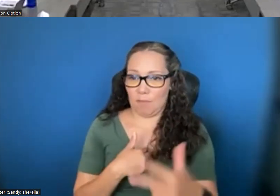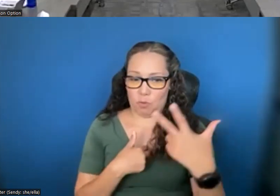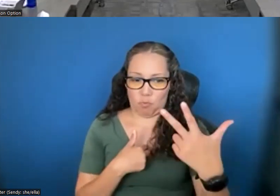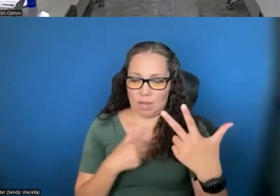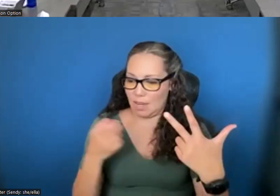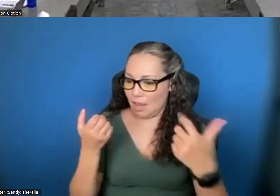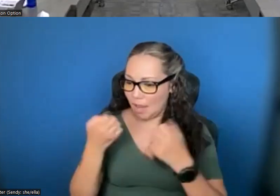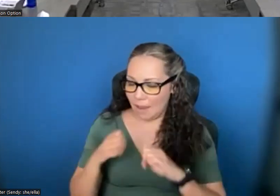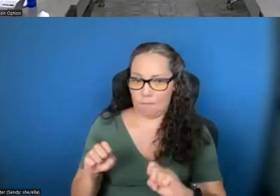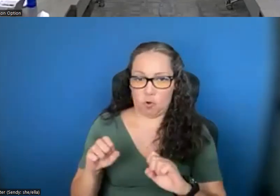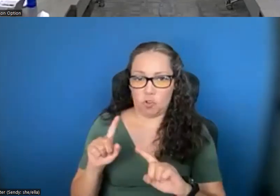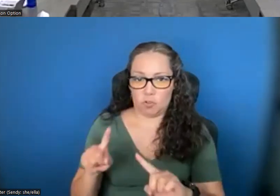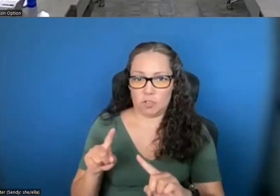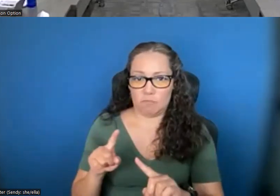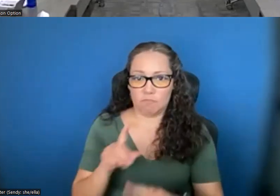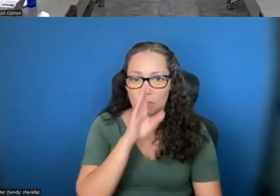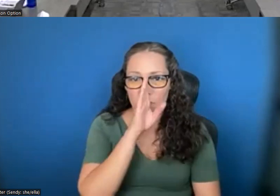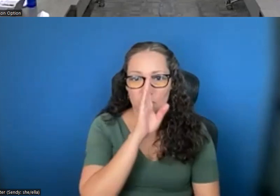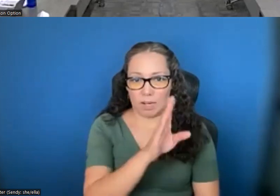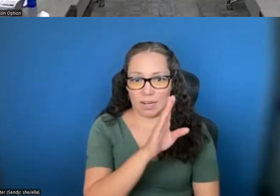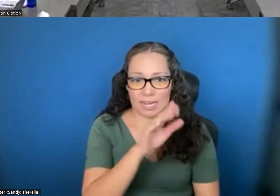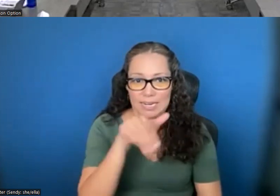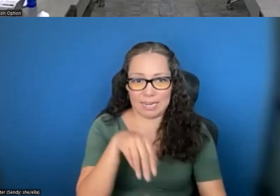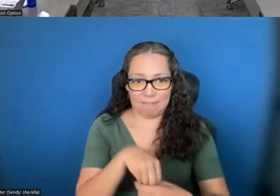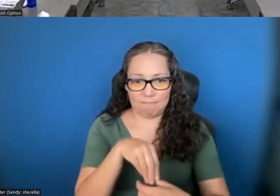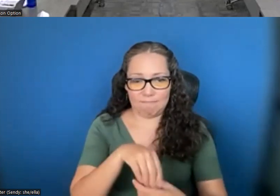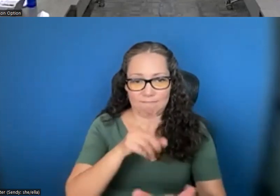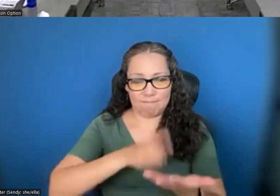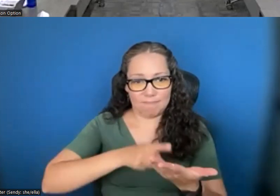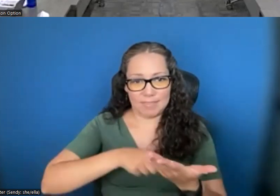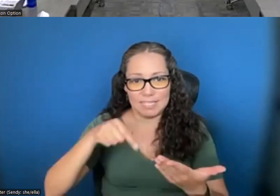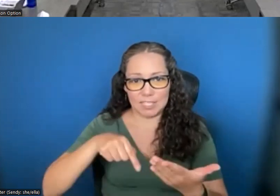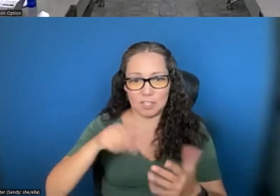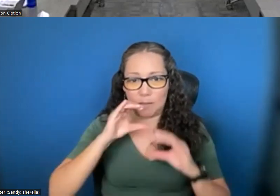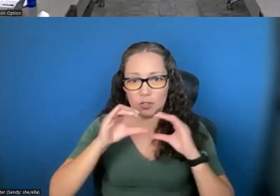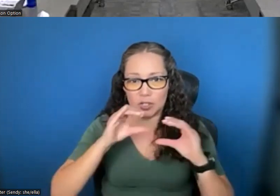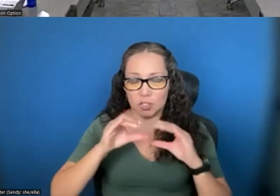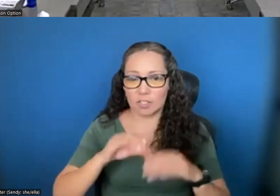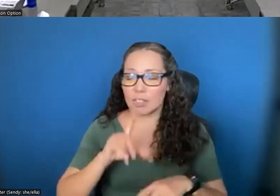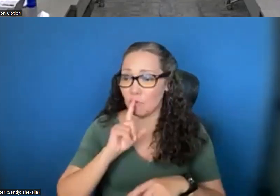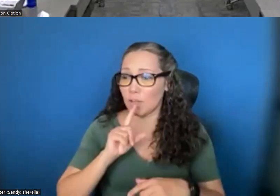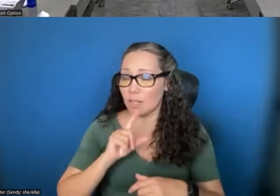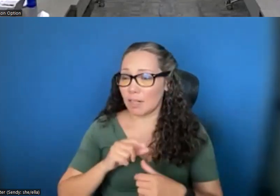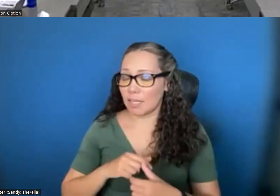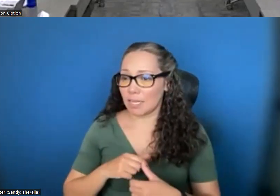directly in this conversation um that all kind of like support and complement one another so um